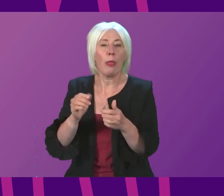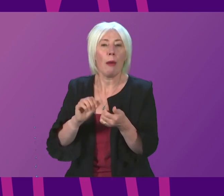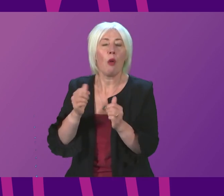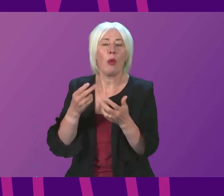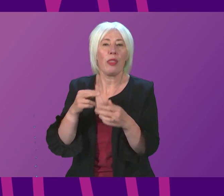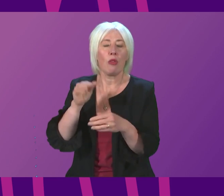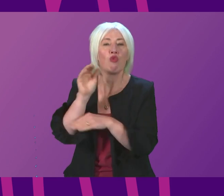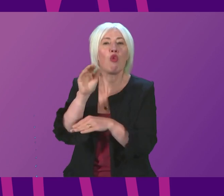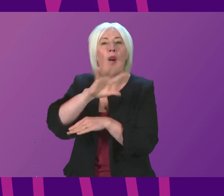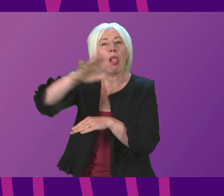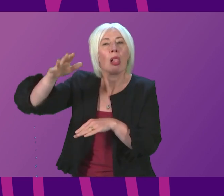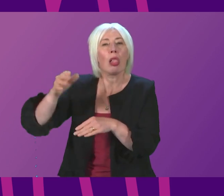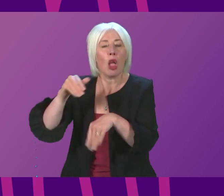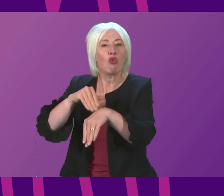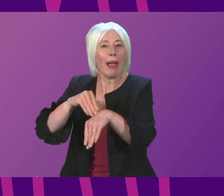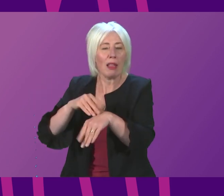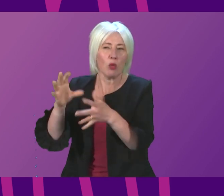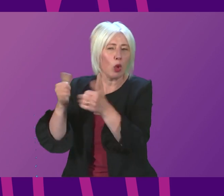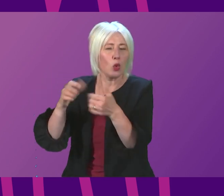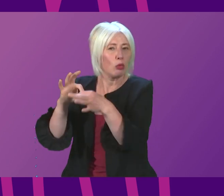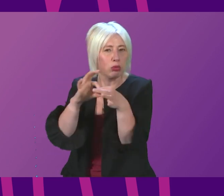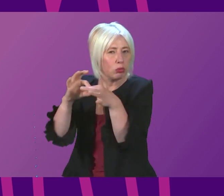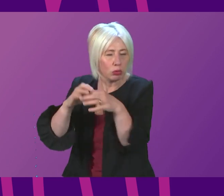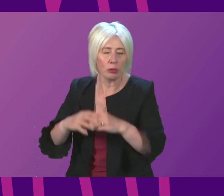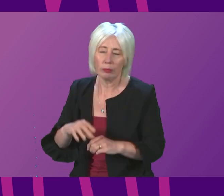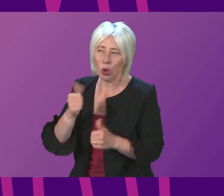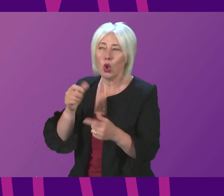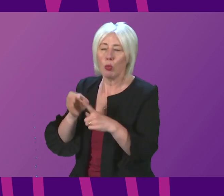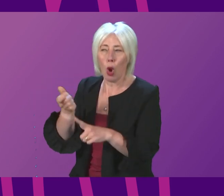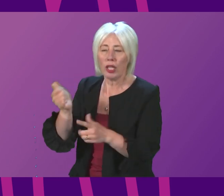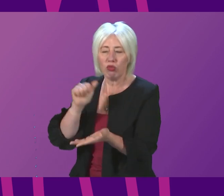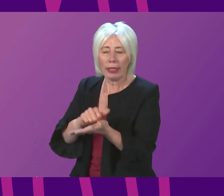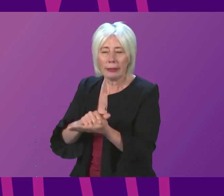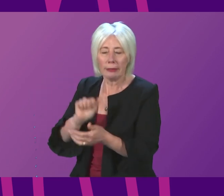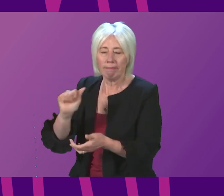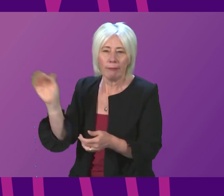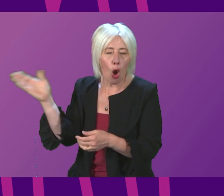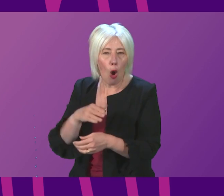Emma Harper has made important points. Of course, everyone should follow the access code.